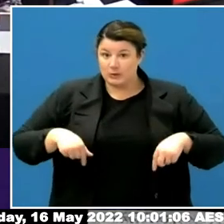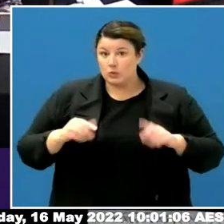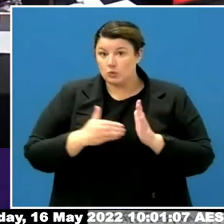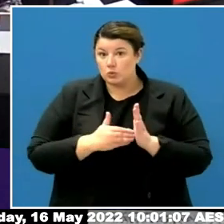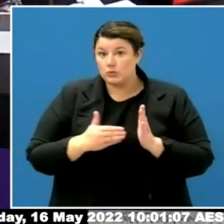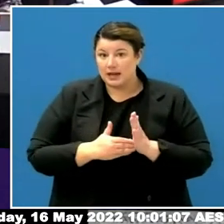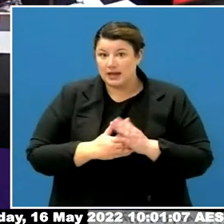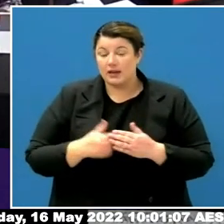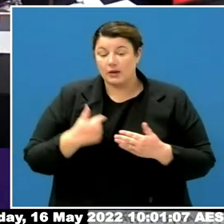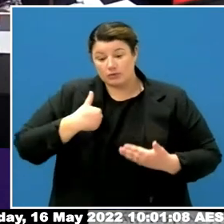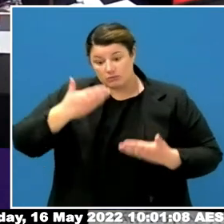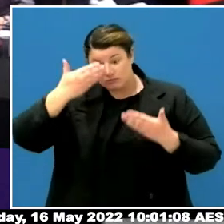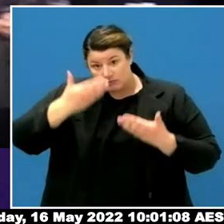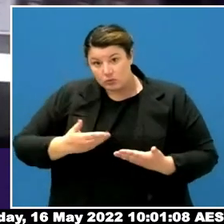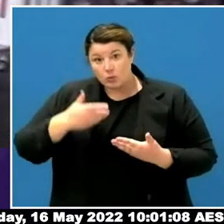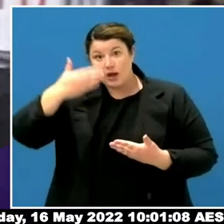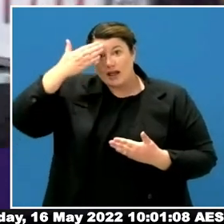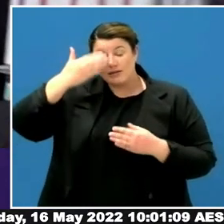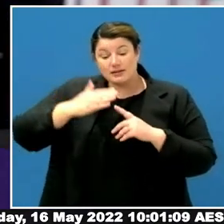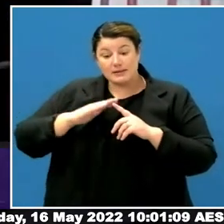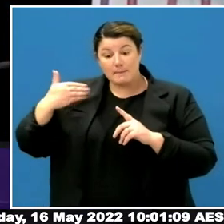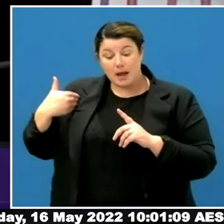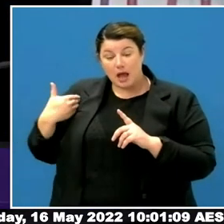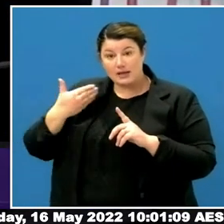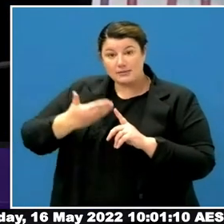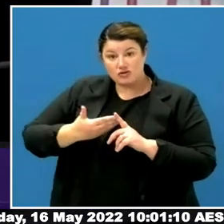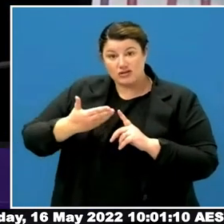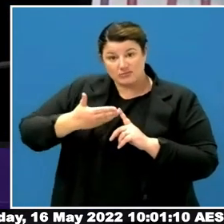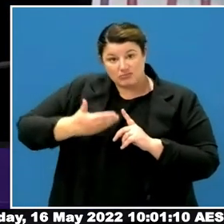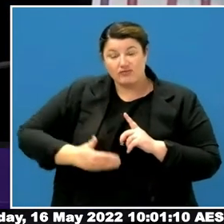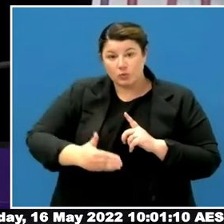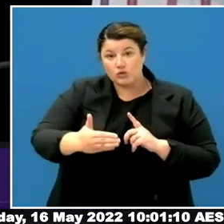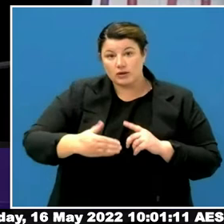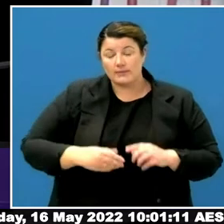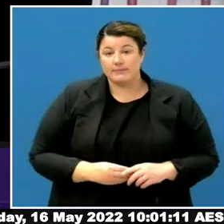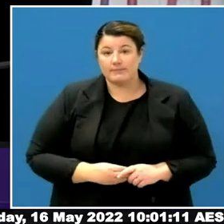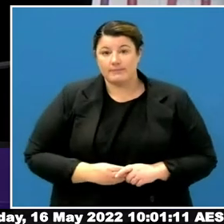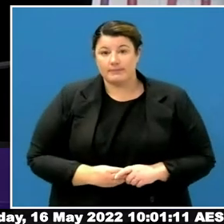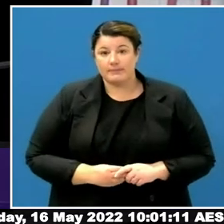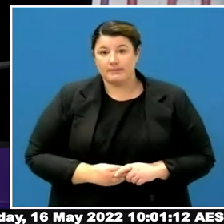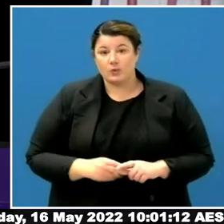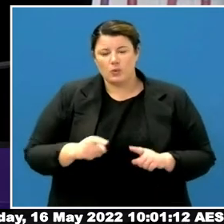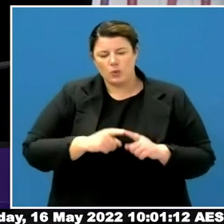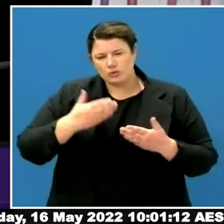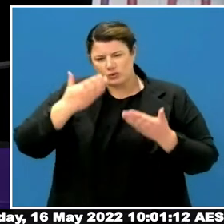We pay our respects to elders, past present and emerging and we also pay respects to all